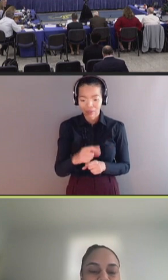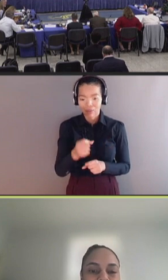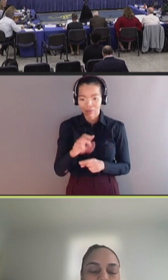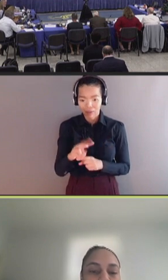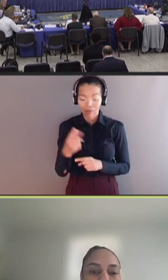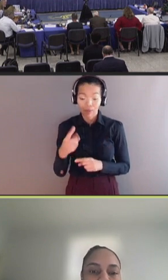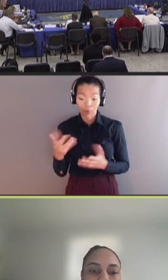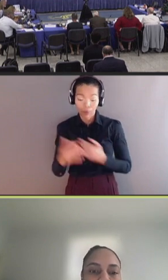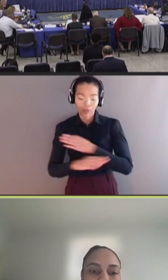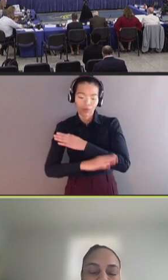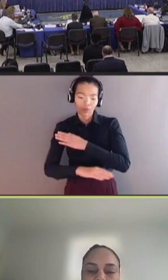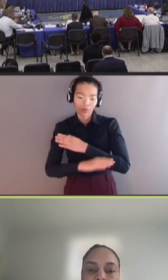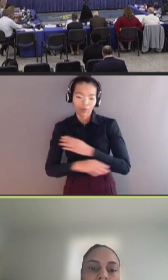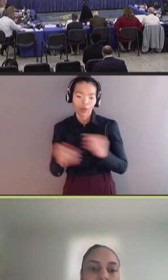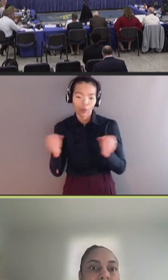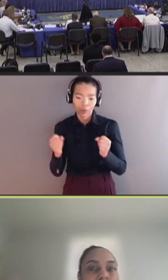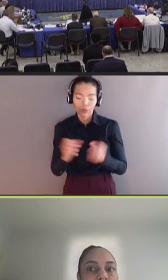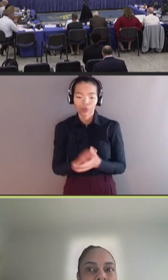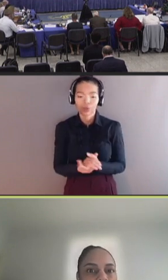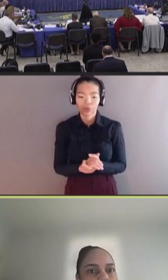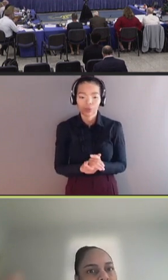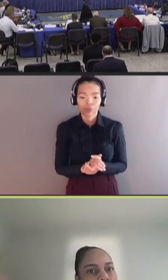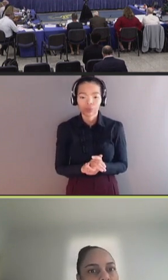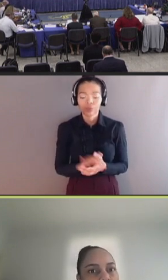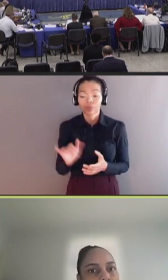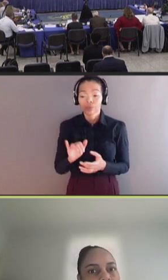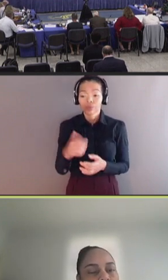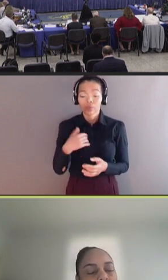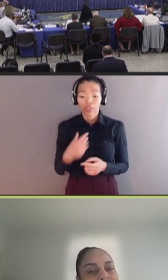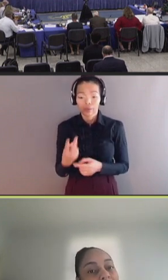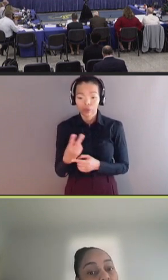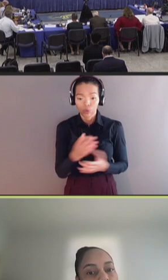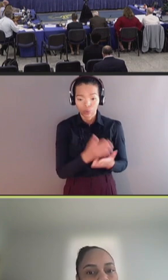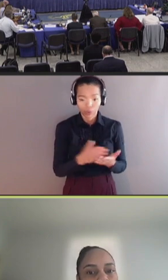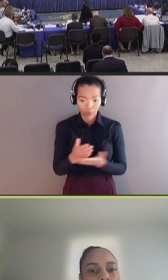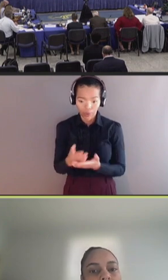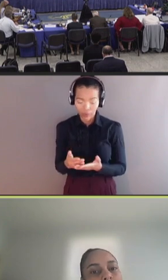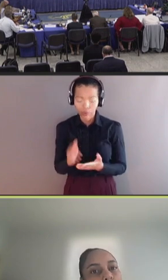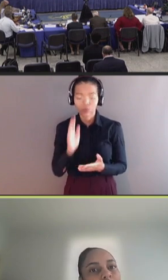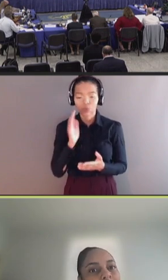The campaign actually includes two stages. I'll go into it in a little bit. We're in